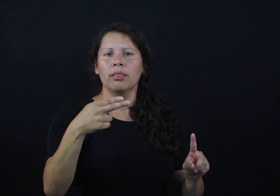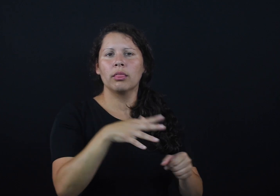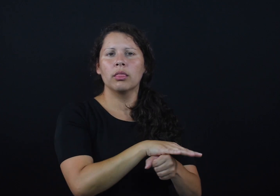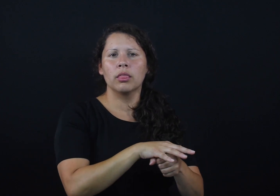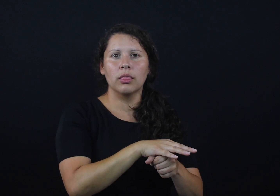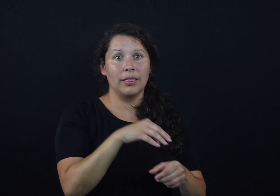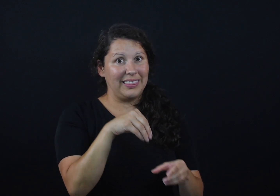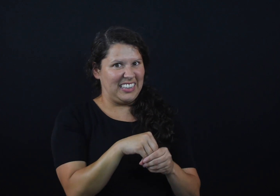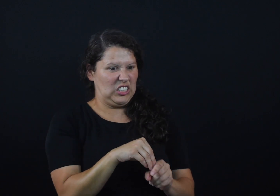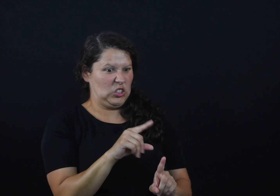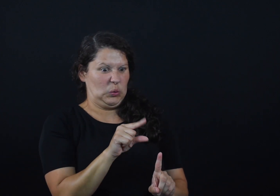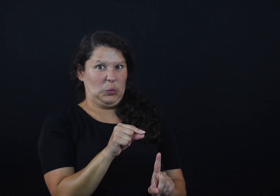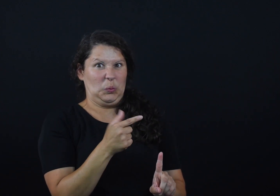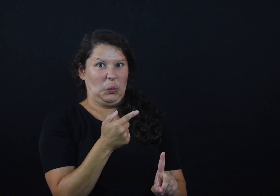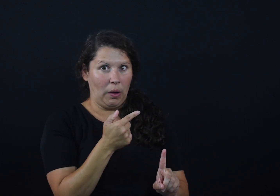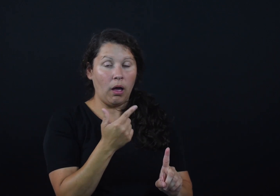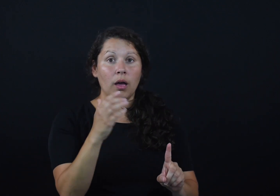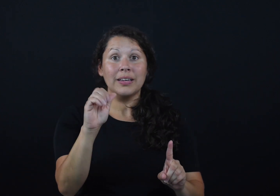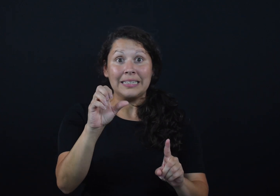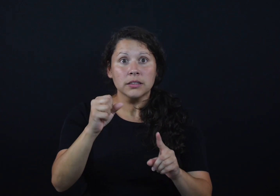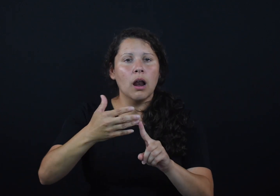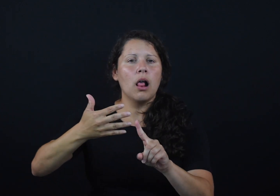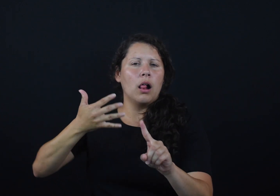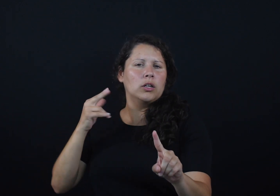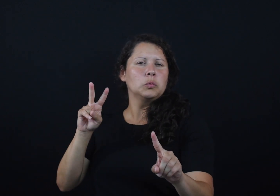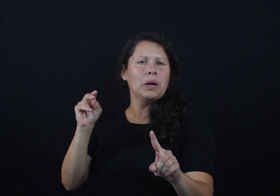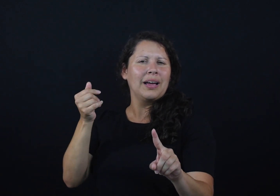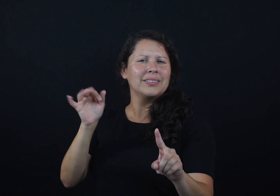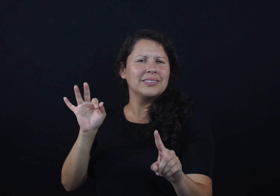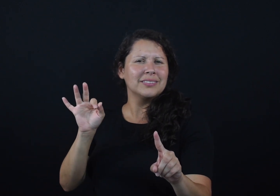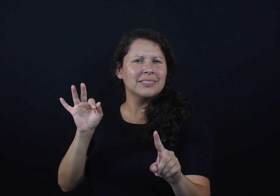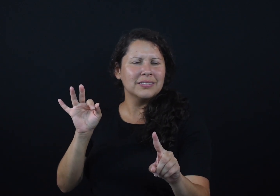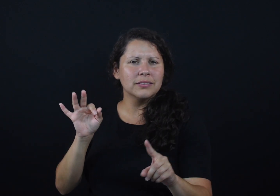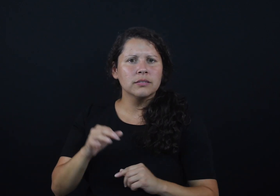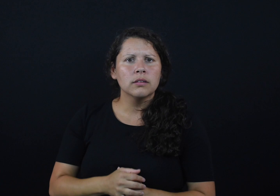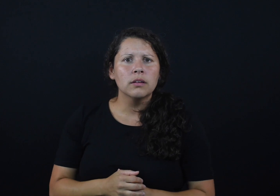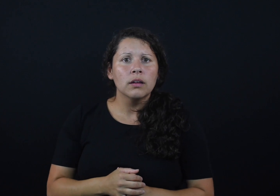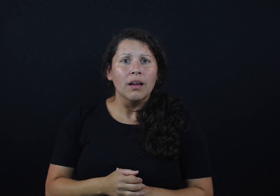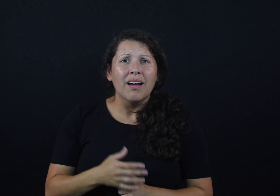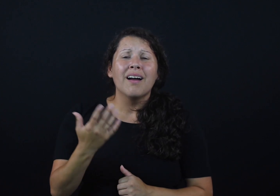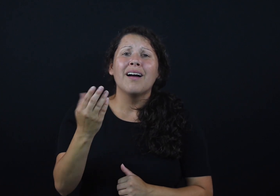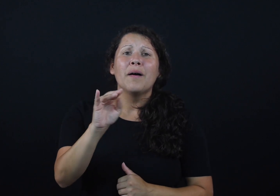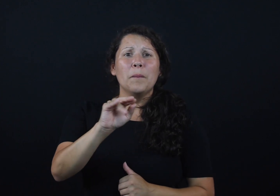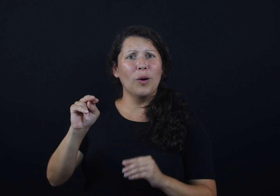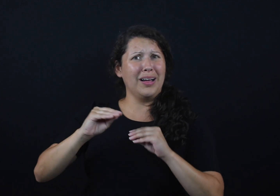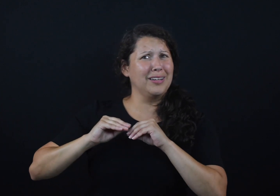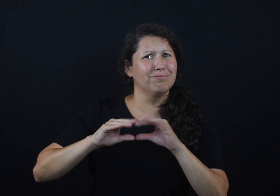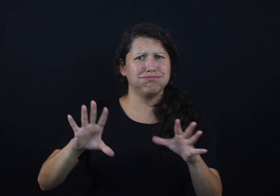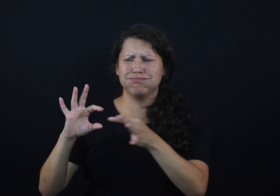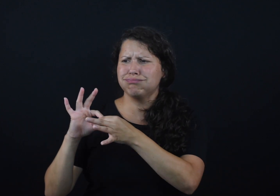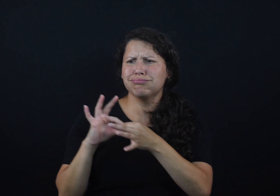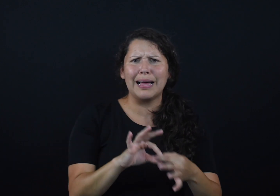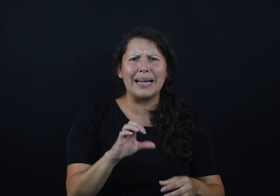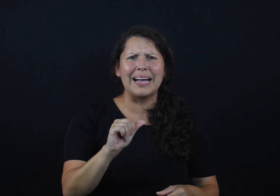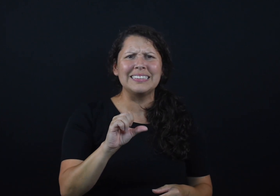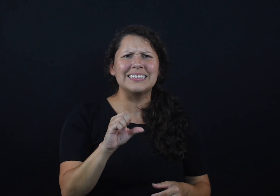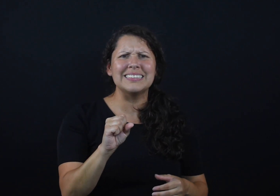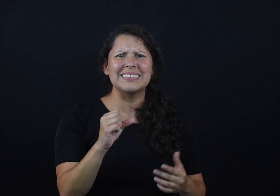cases dating back to 2019. Minnesota's outbreak-associated cases have risk factors